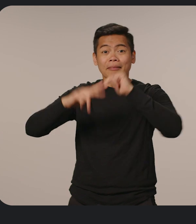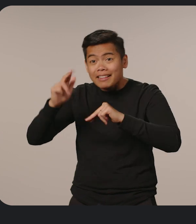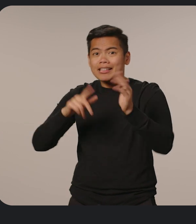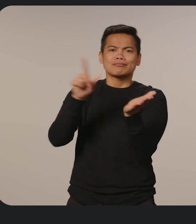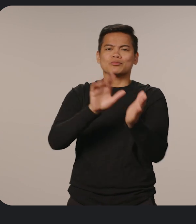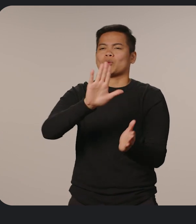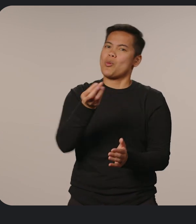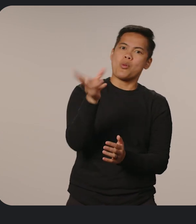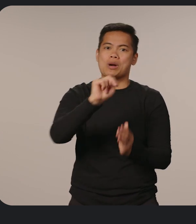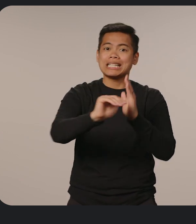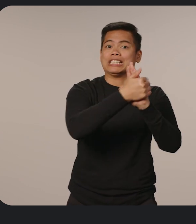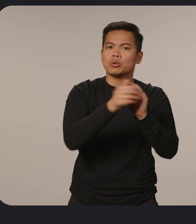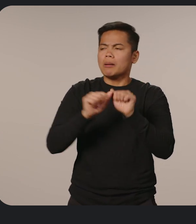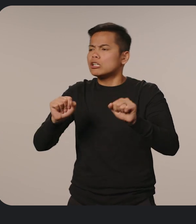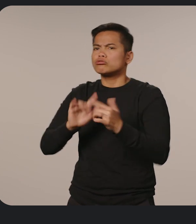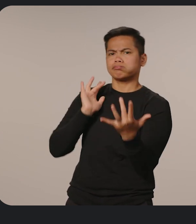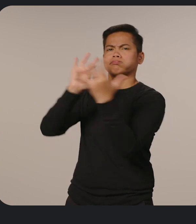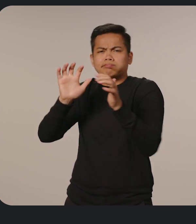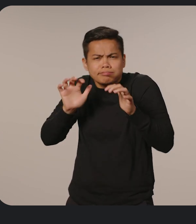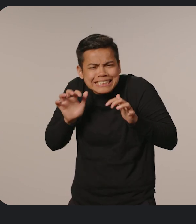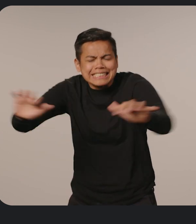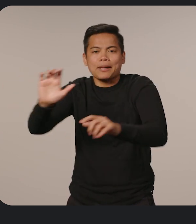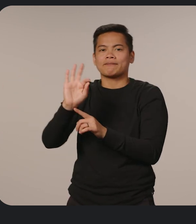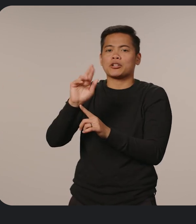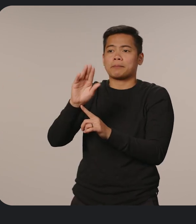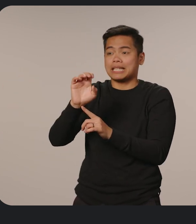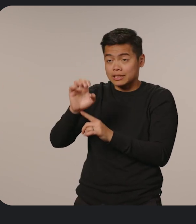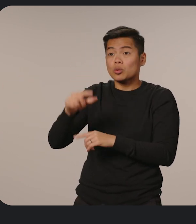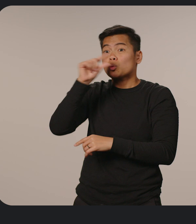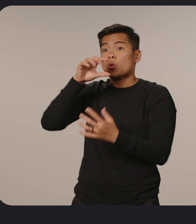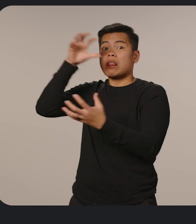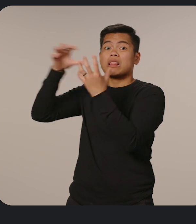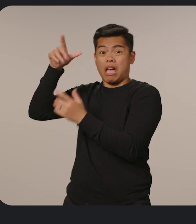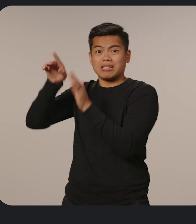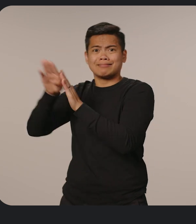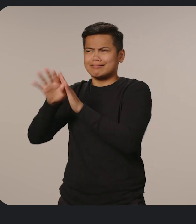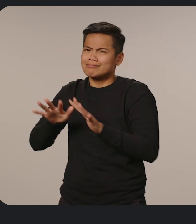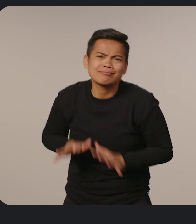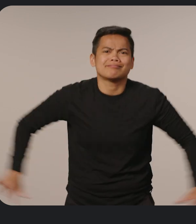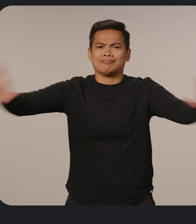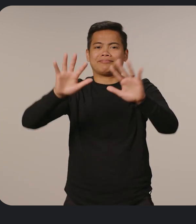publish their own extensions with the potential to reach millions of Firebase